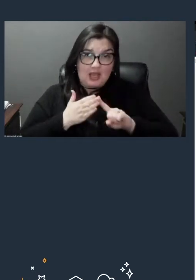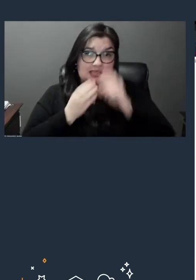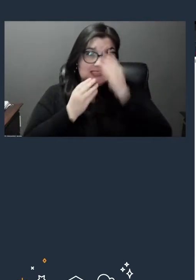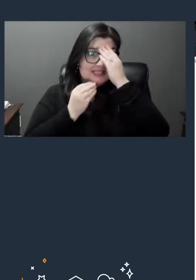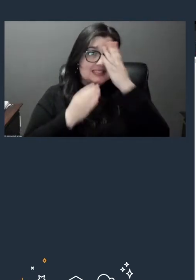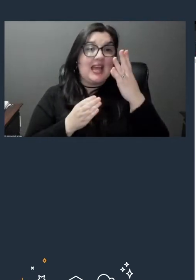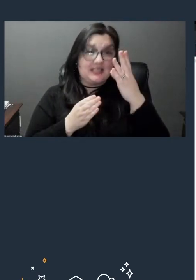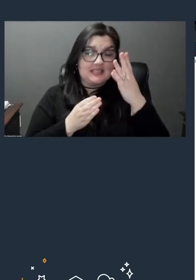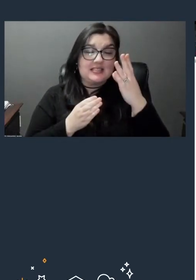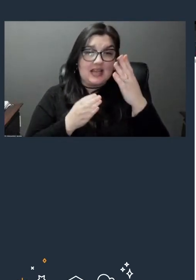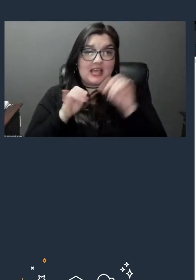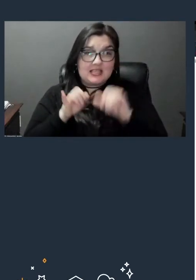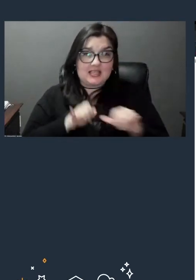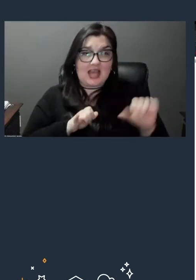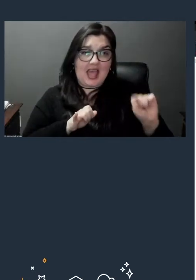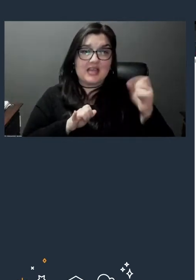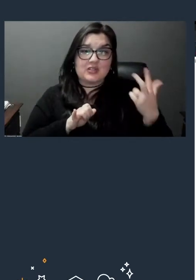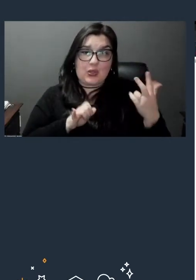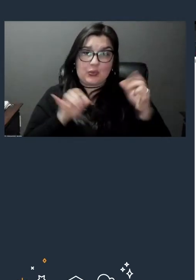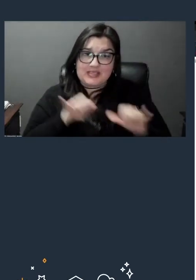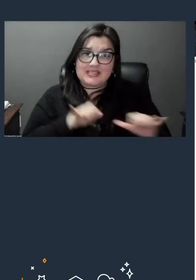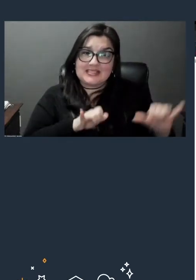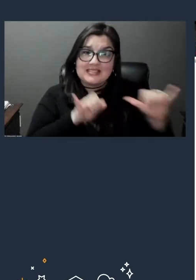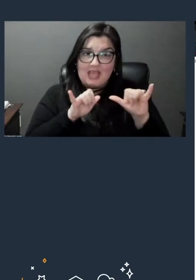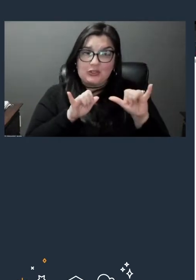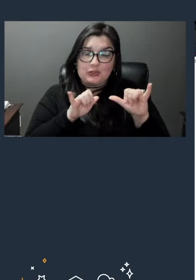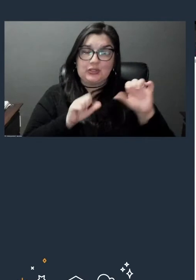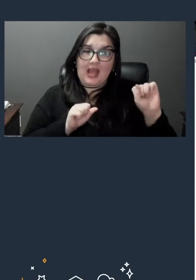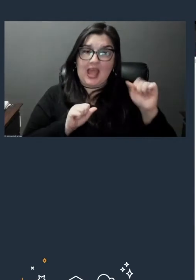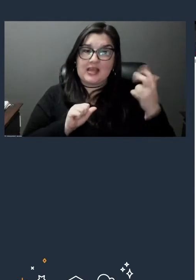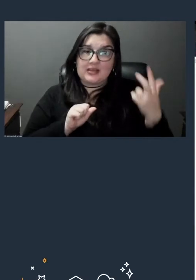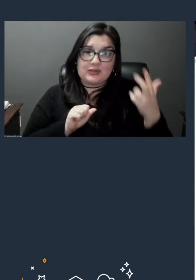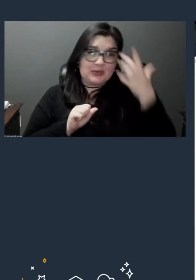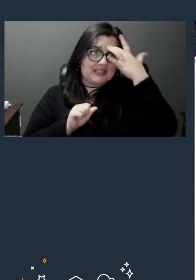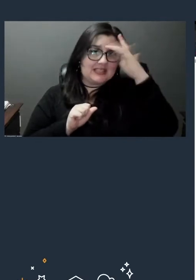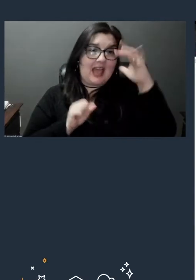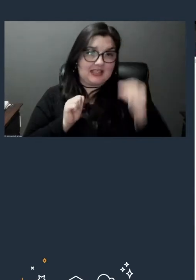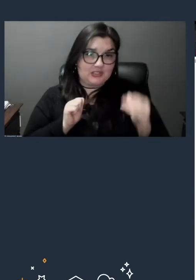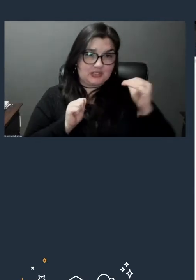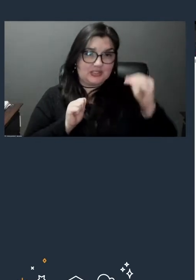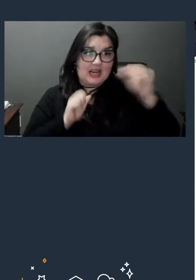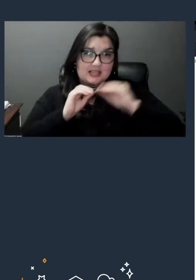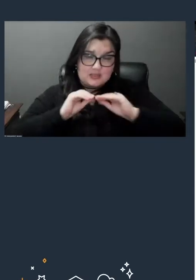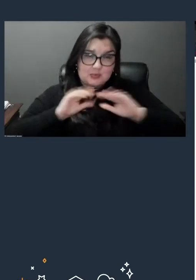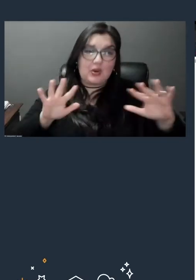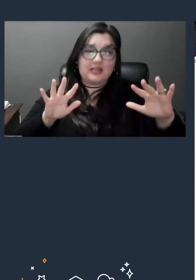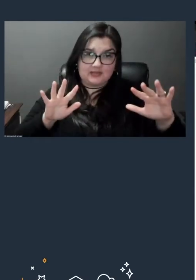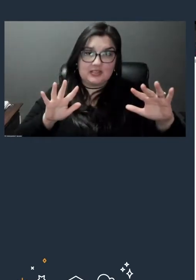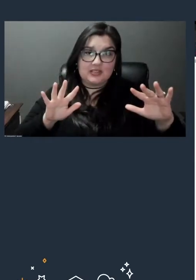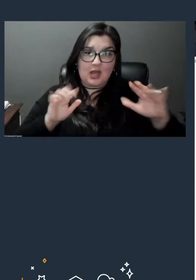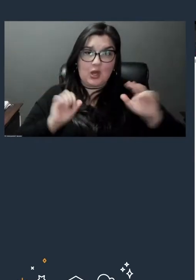and in S3 Intelligent-Tiering and spread across five regions with US East, North Virginia being the largest one.